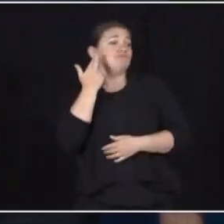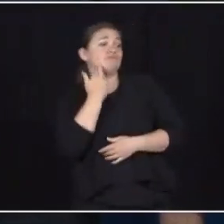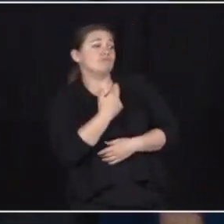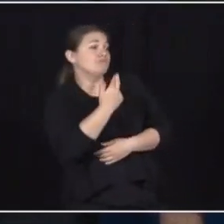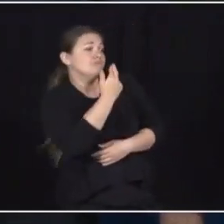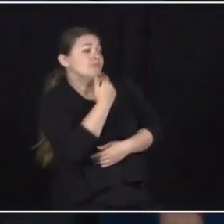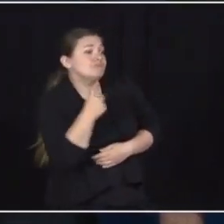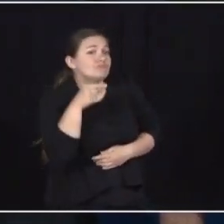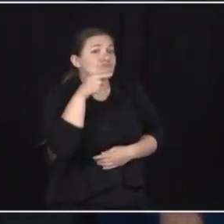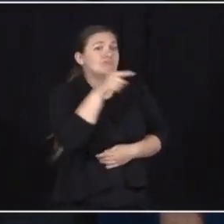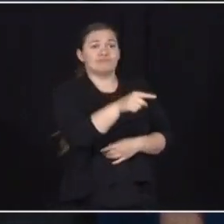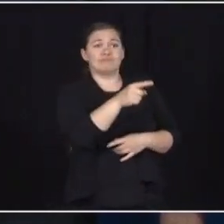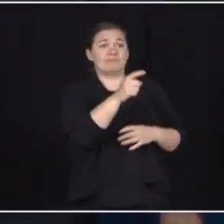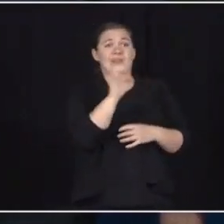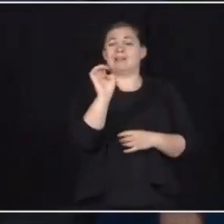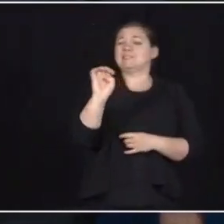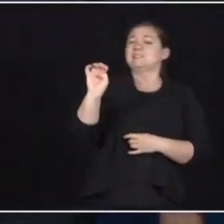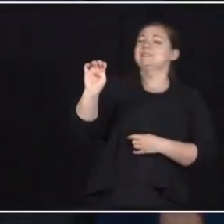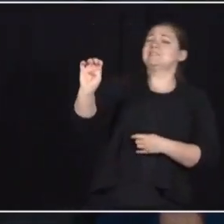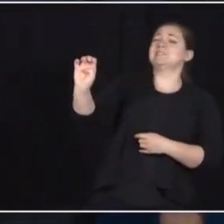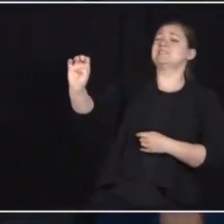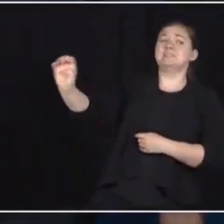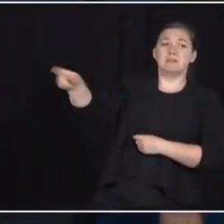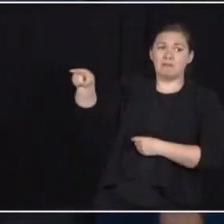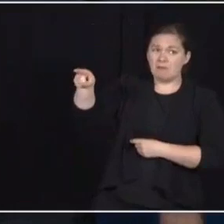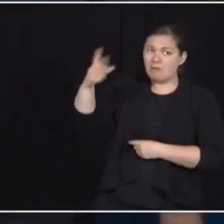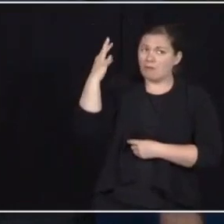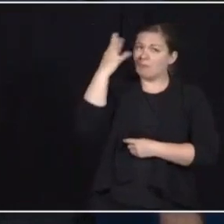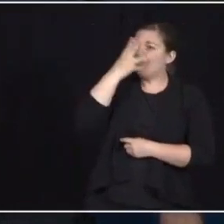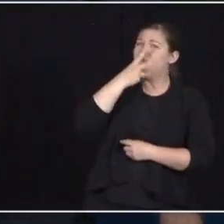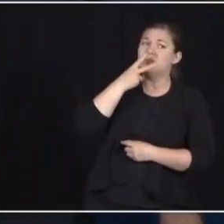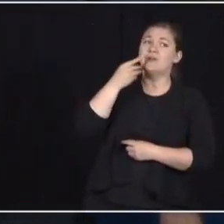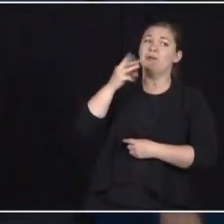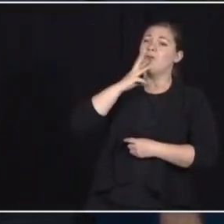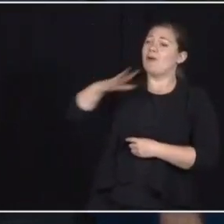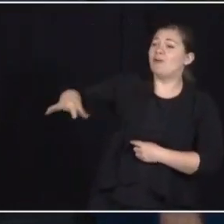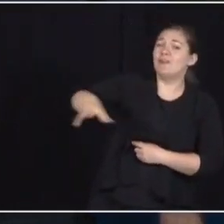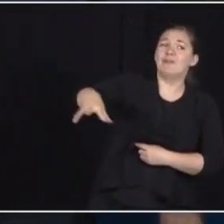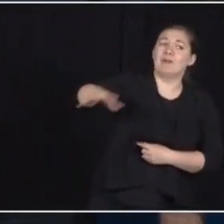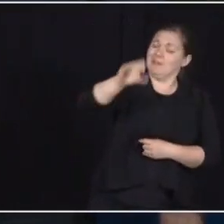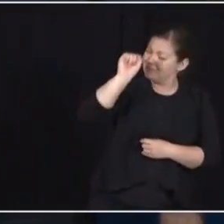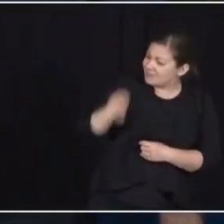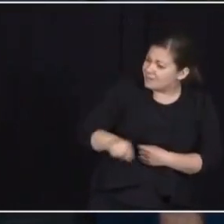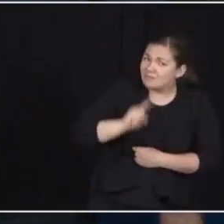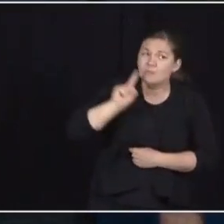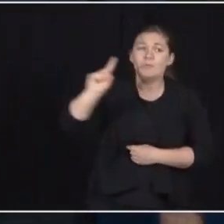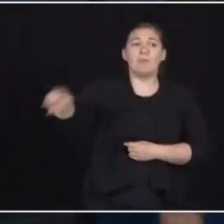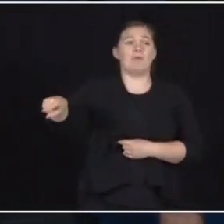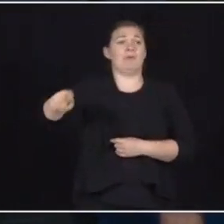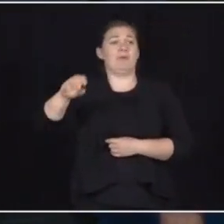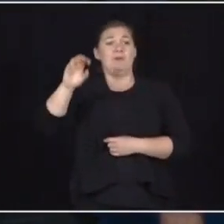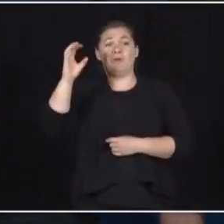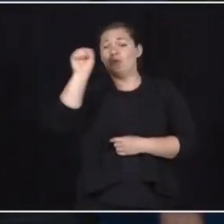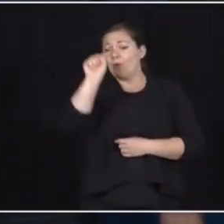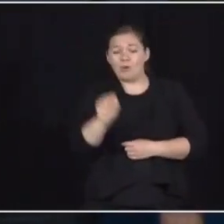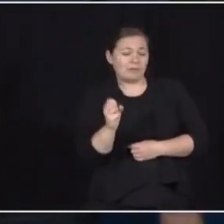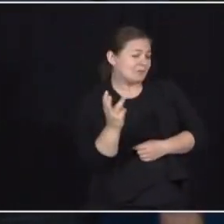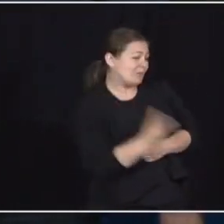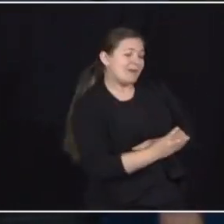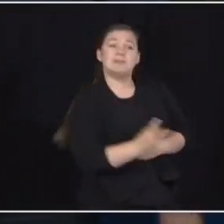respect to that, is obviously making sure that I met on a provincewide tour to demonstrate the safety precautions that many of our small businesses are taking.